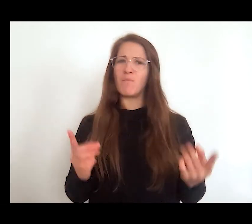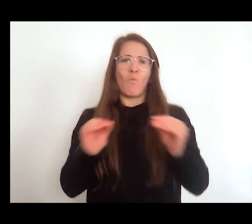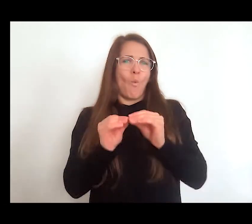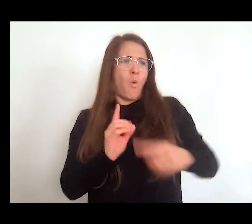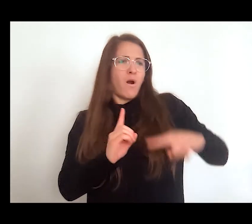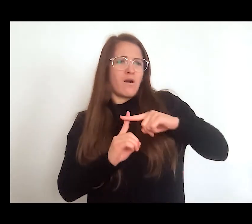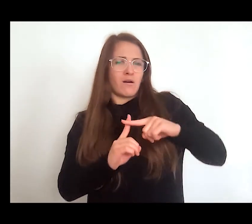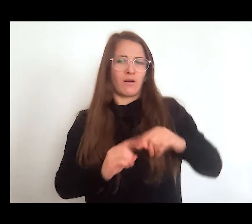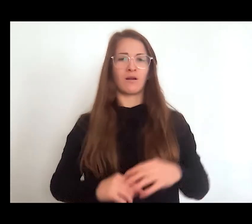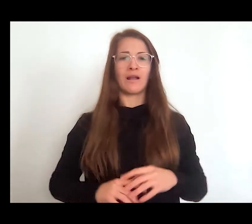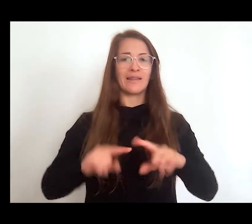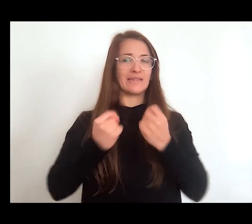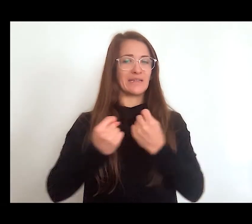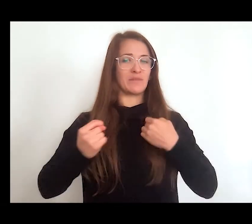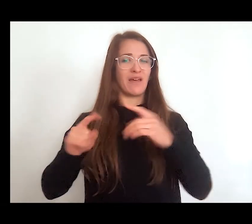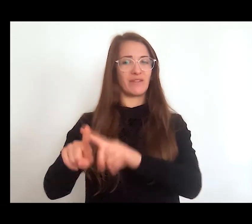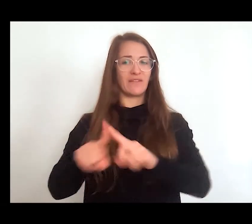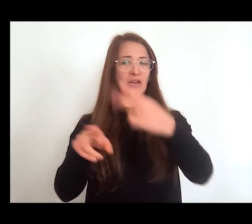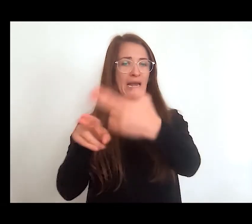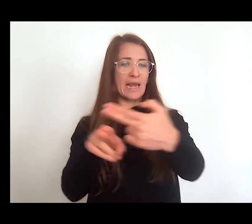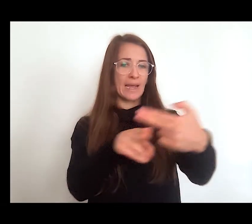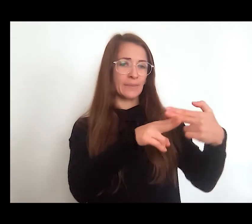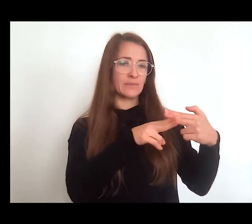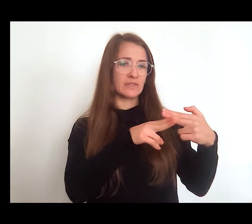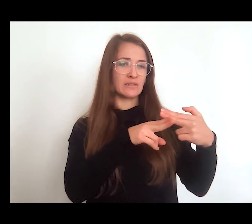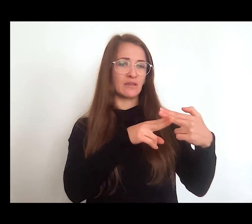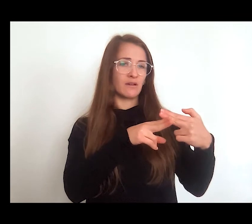YOU NOT ONLY HAVE THAT THOUGH, BUT EVEN THOUGH THE TEAMS HAVE